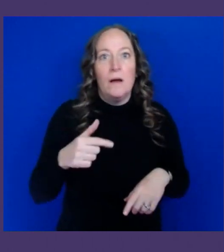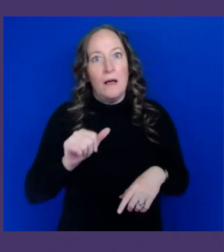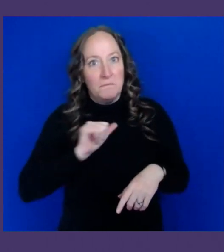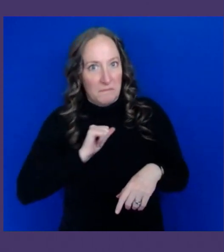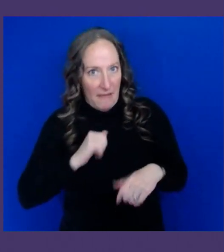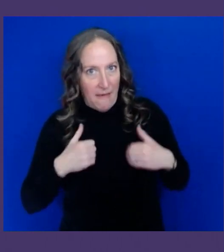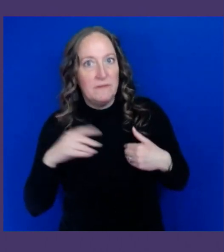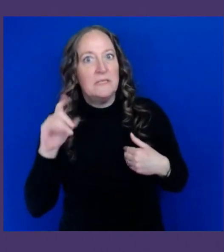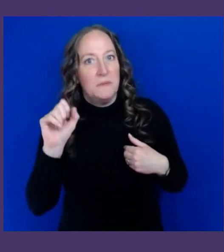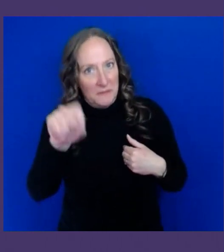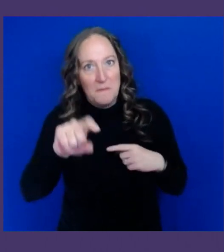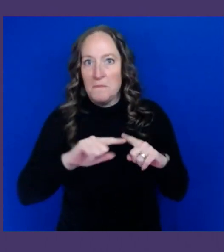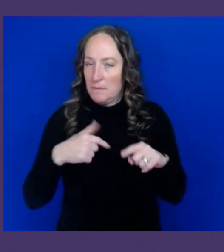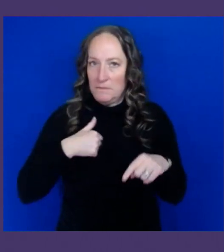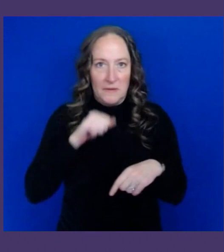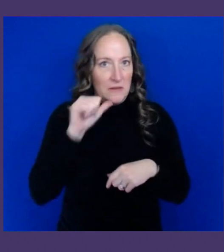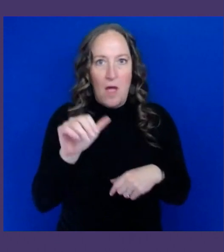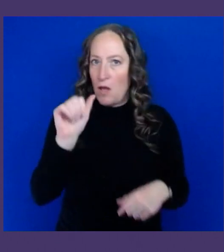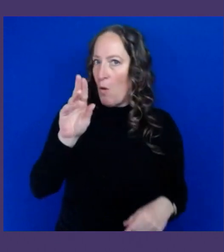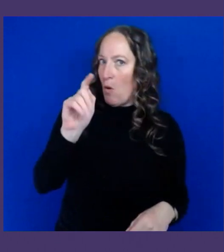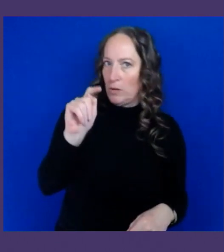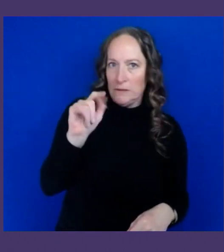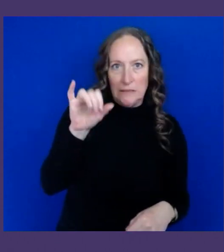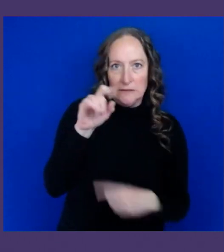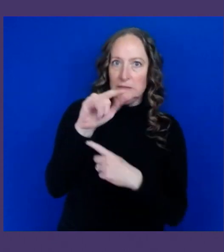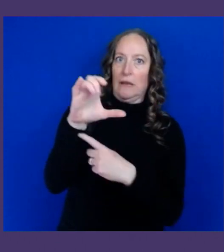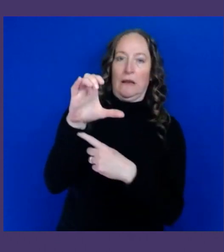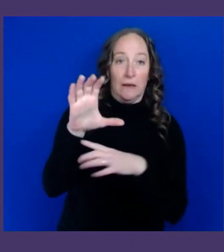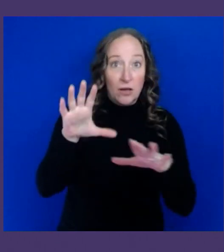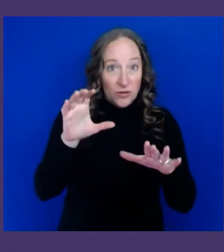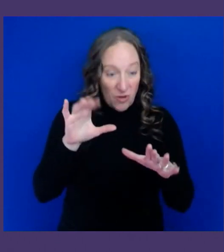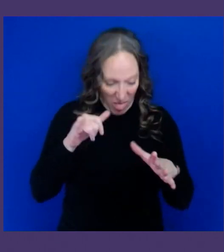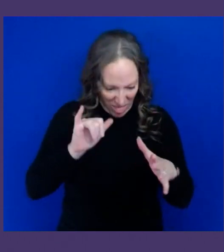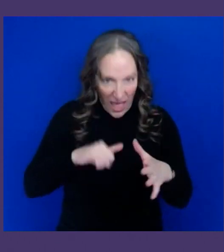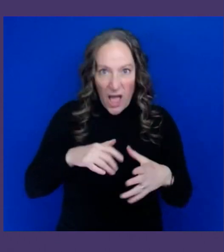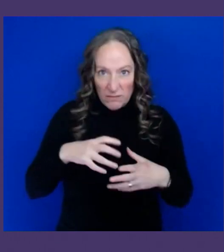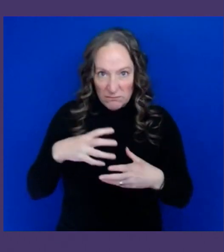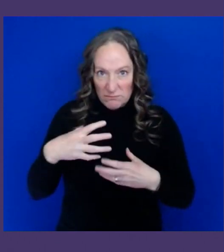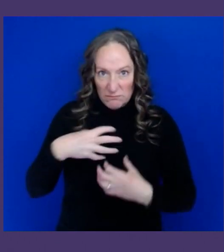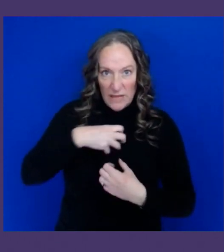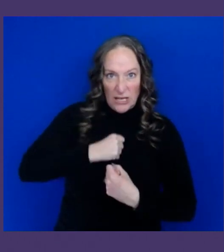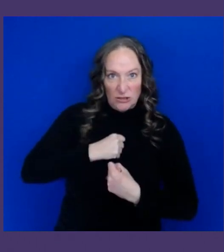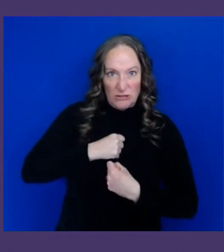That is an expression also of internalized, lateral ableism that we've got to push out of